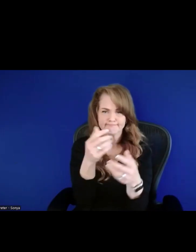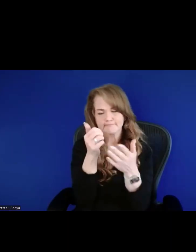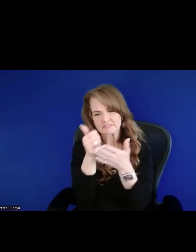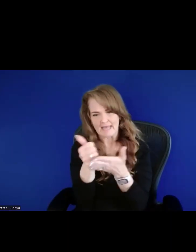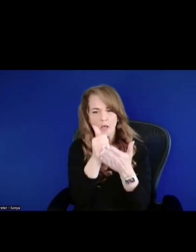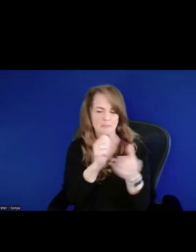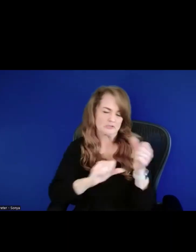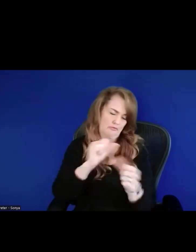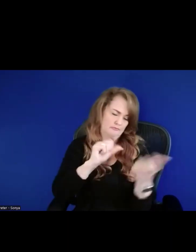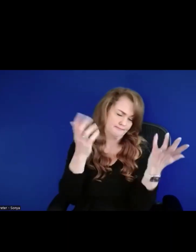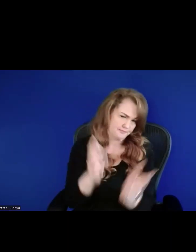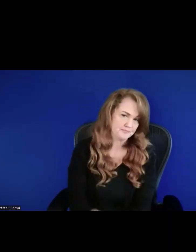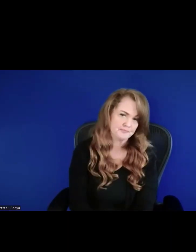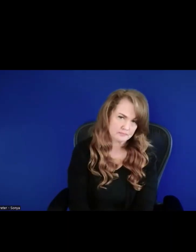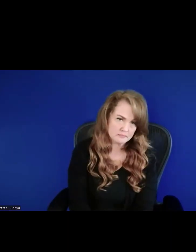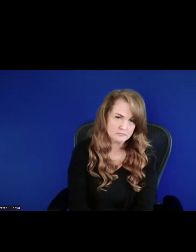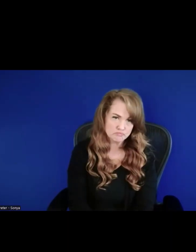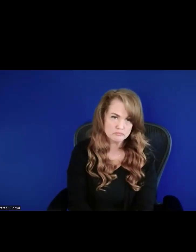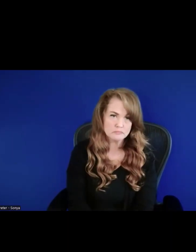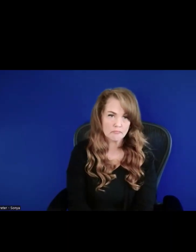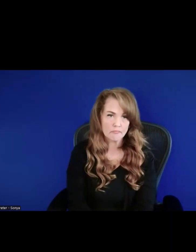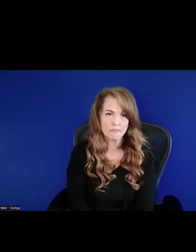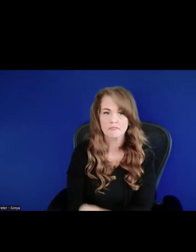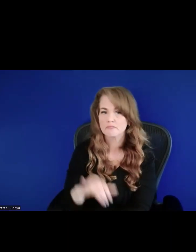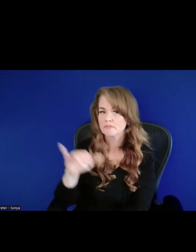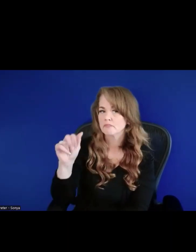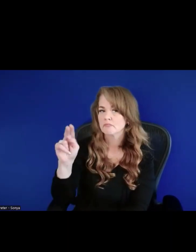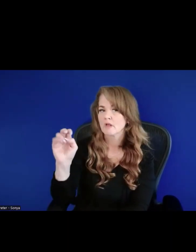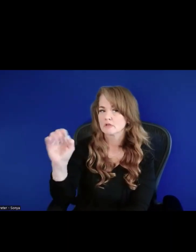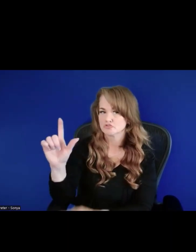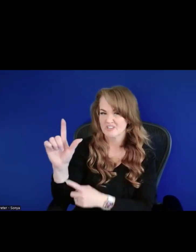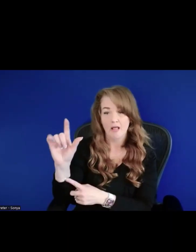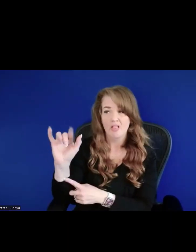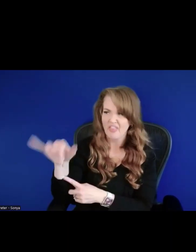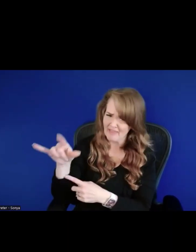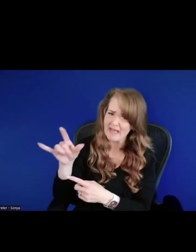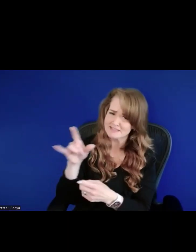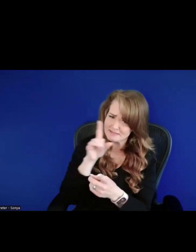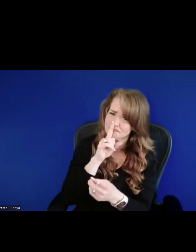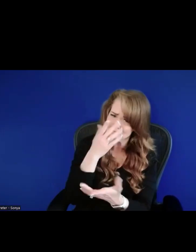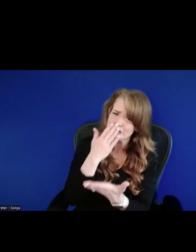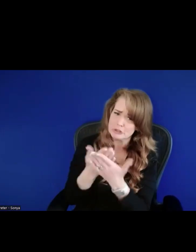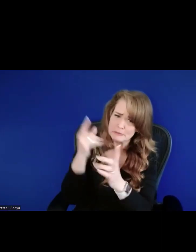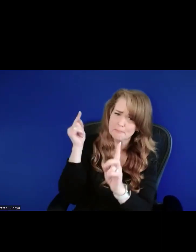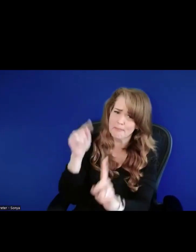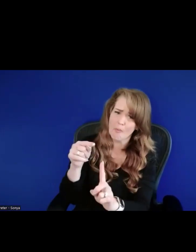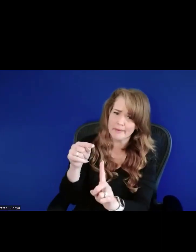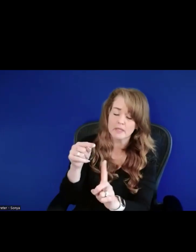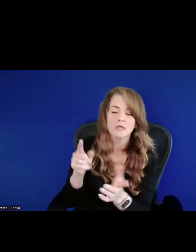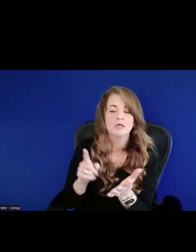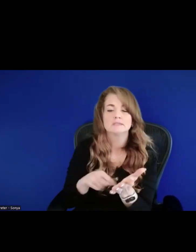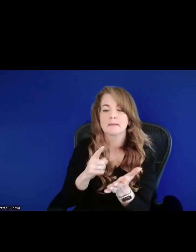Janel Preston: Yeah, I think that's a really valid point too, because a lot of times we just get these conversations from